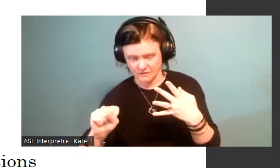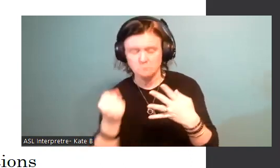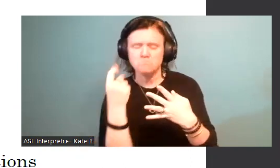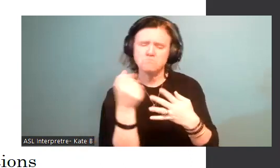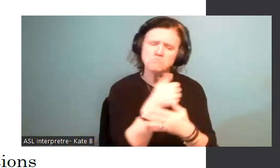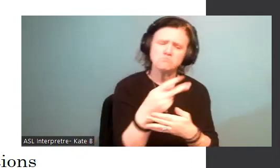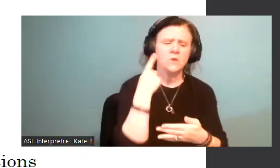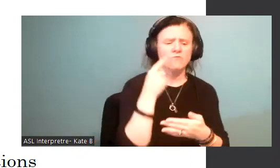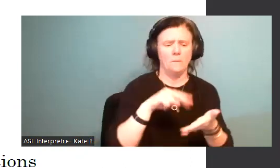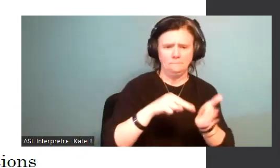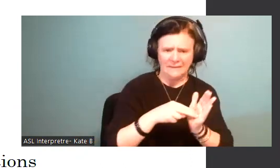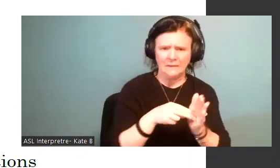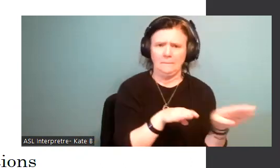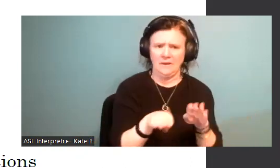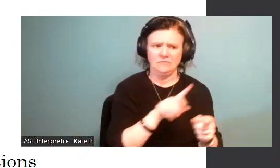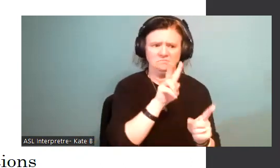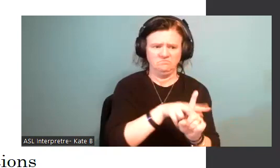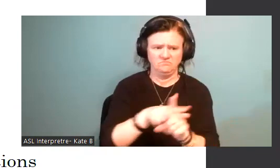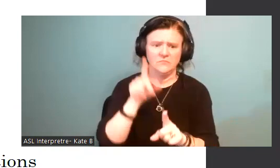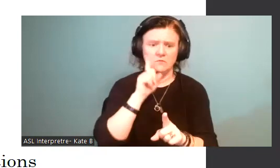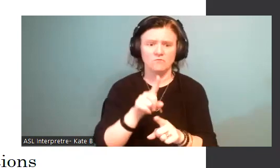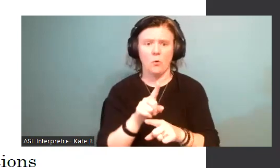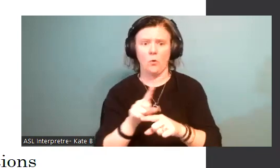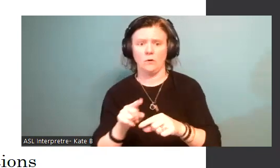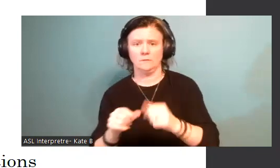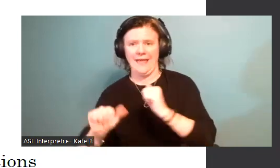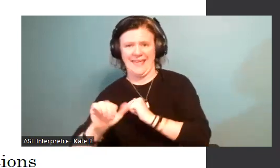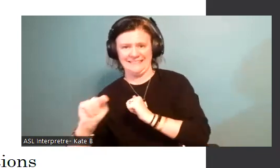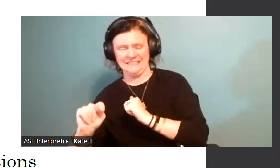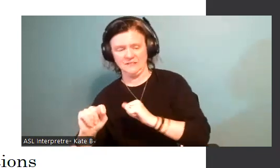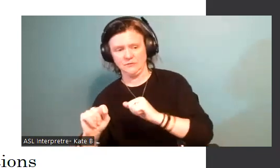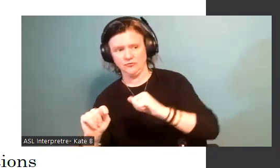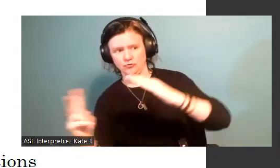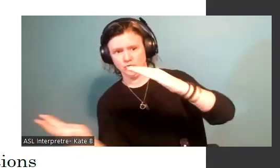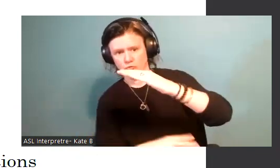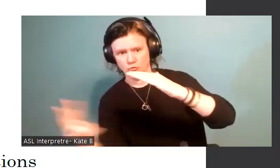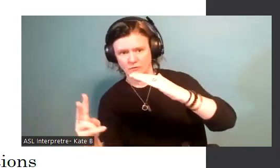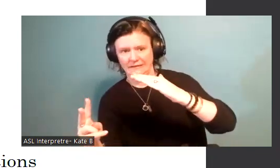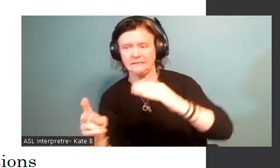is ARIA? ARIA stands for Accessible Rich Internet